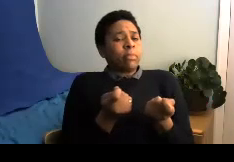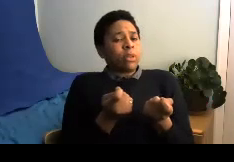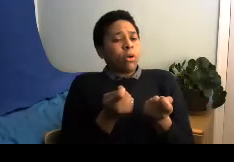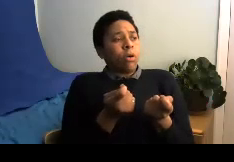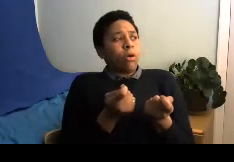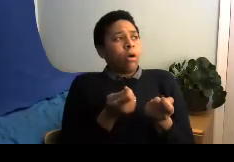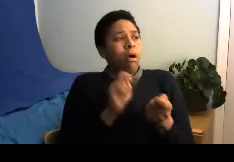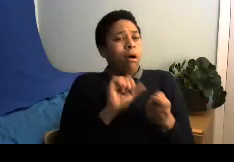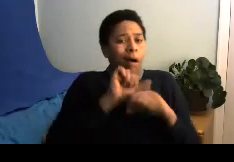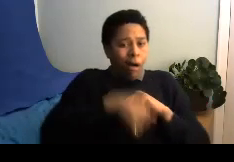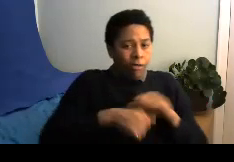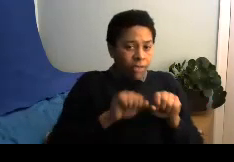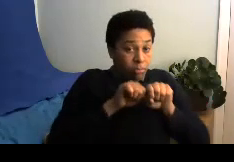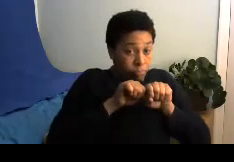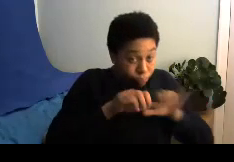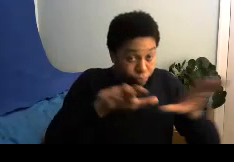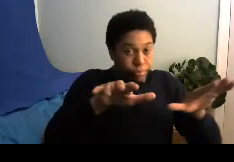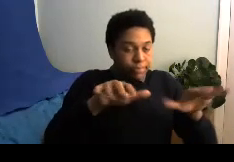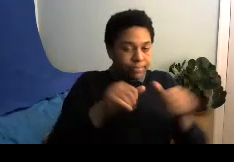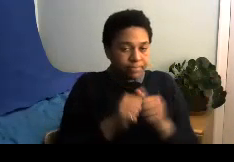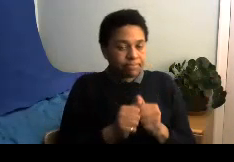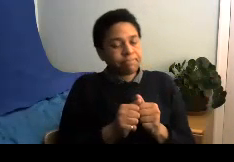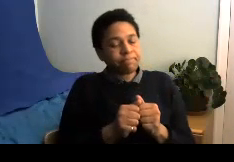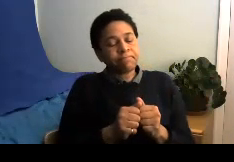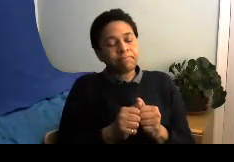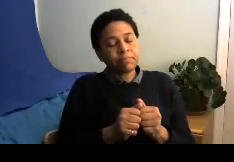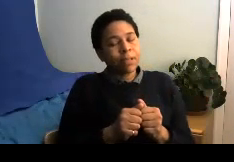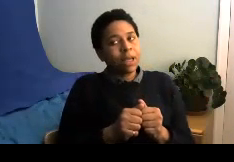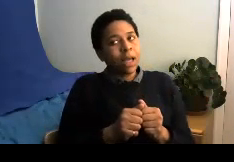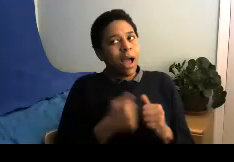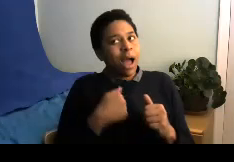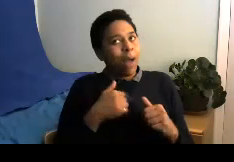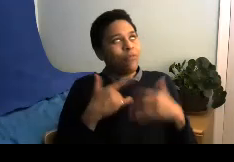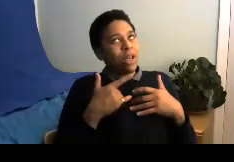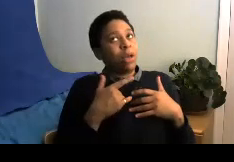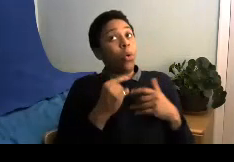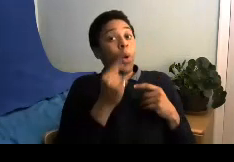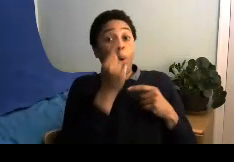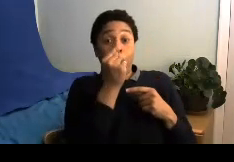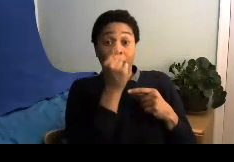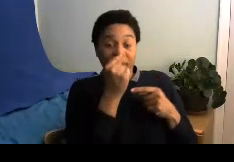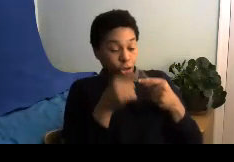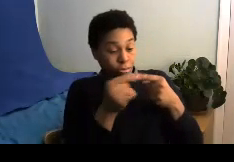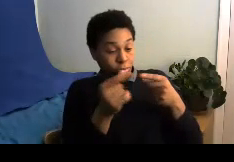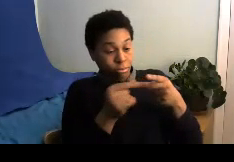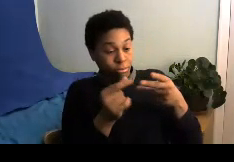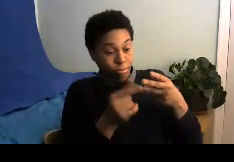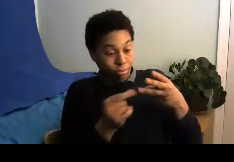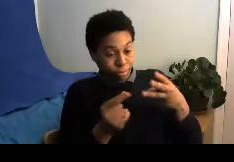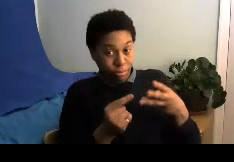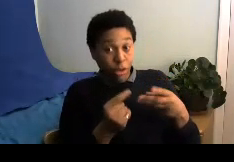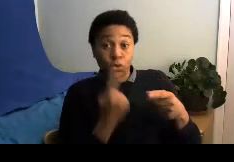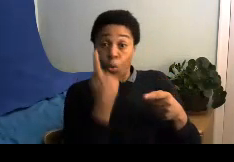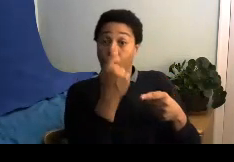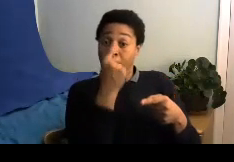a novel, it's really sort of tantalizing sort of prospect of working on screenplays and sort of maybe just sort of